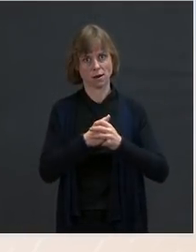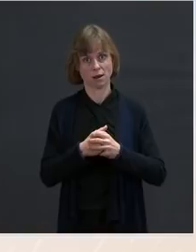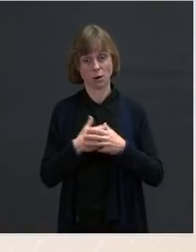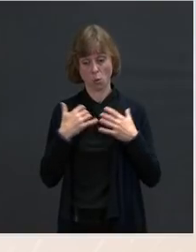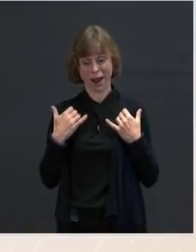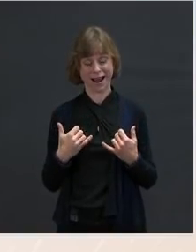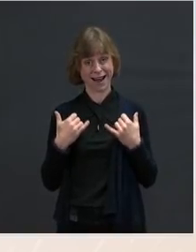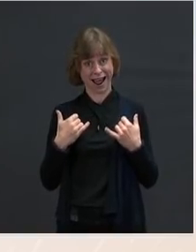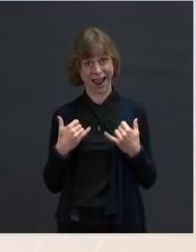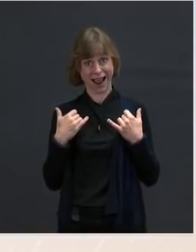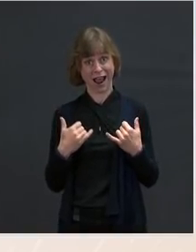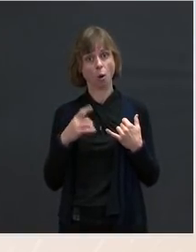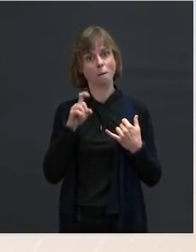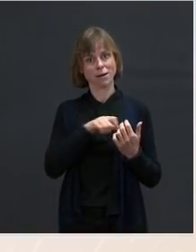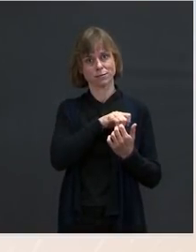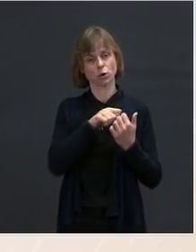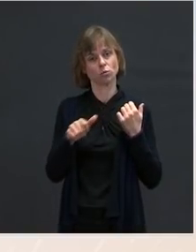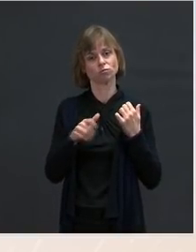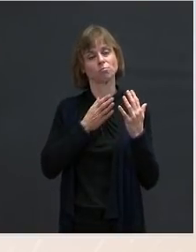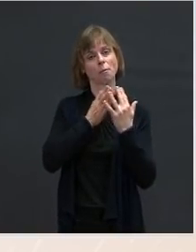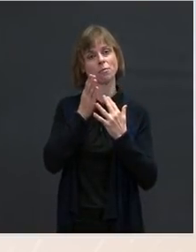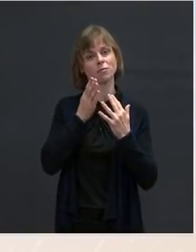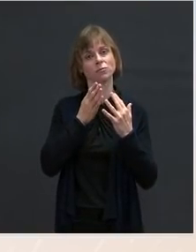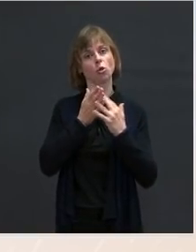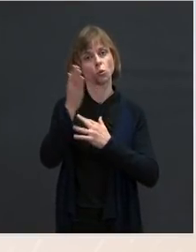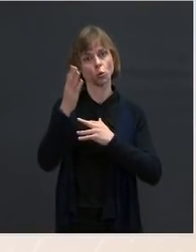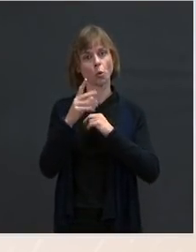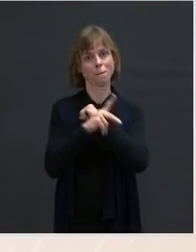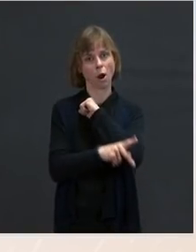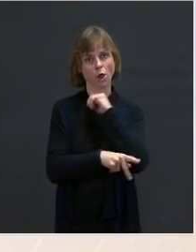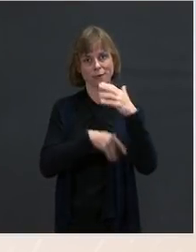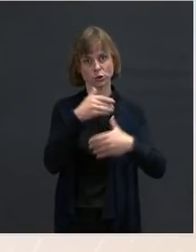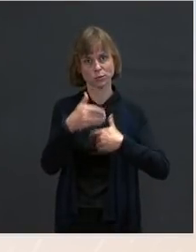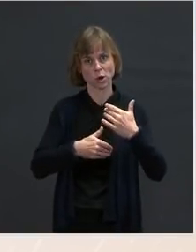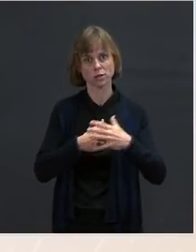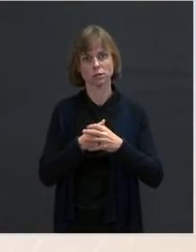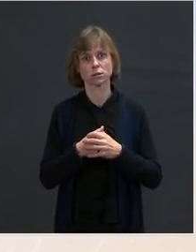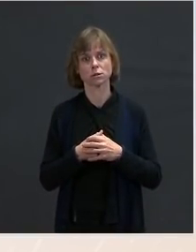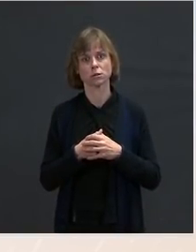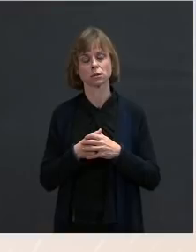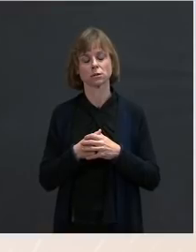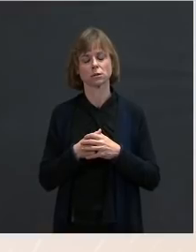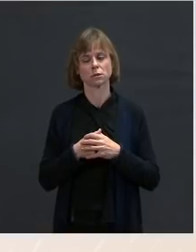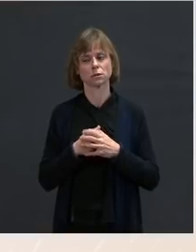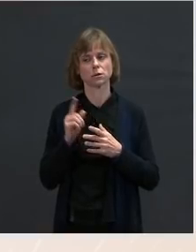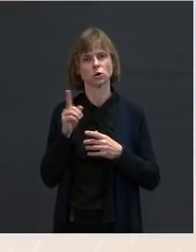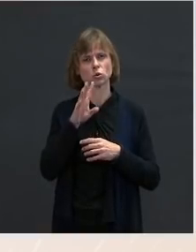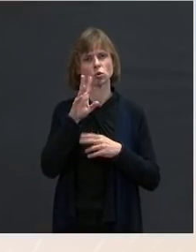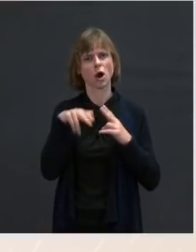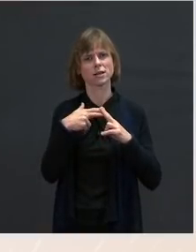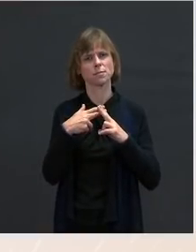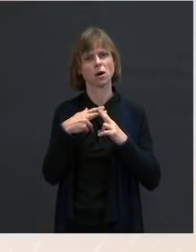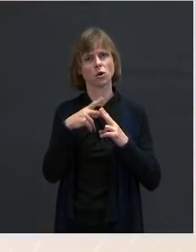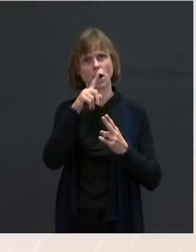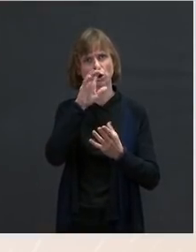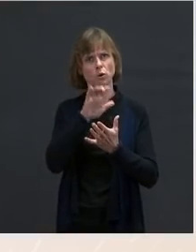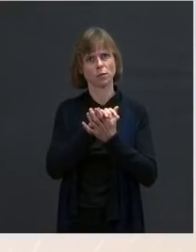is it needs to go through the parliamentary process. The Press: Okay. And on Neera Tanden, you talked about how you believe -- the White House believes she is qualified for this job.